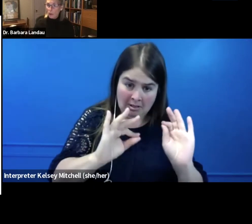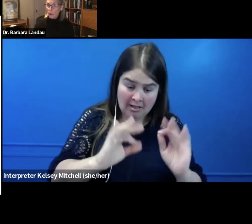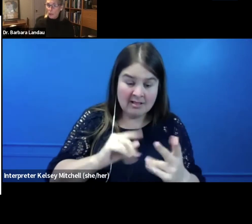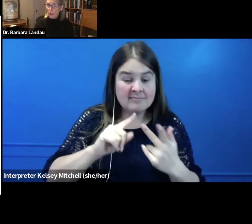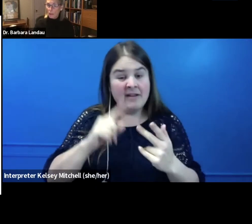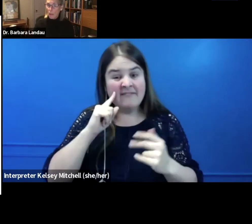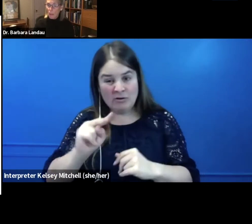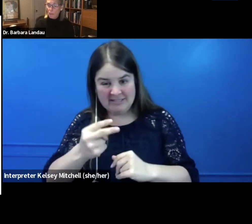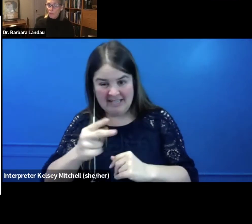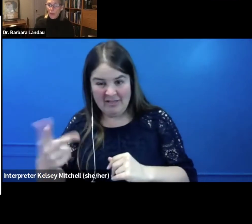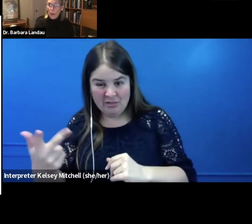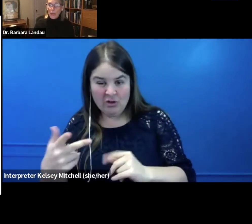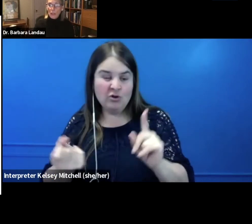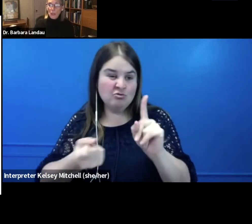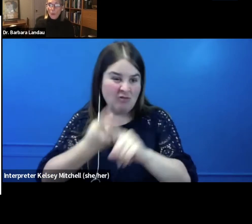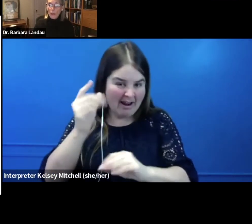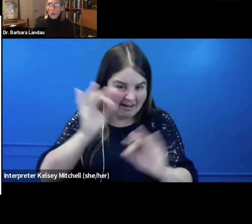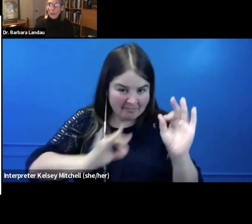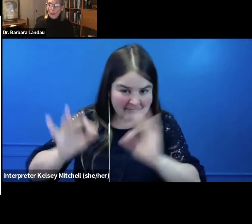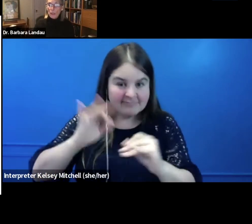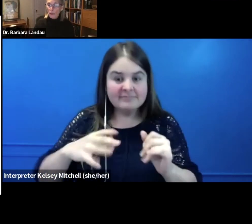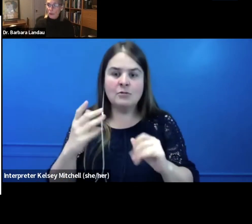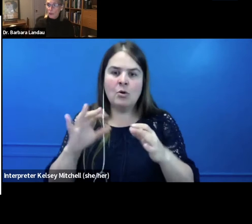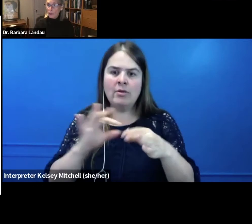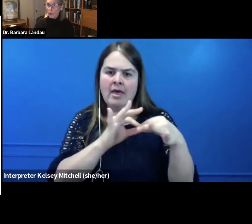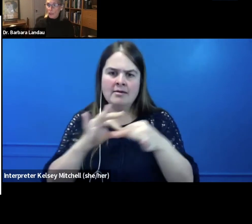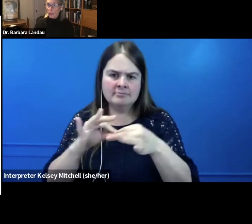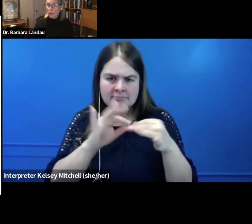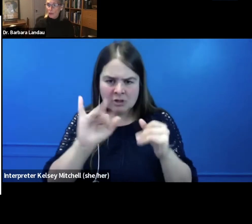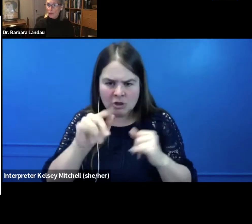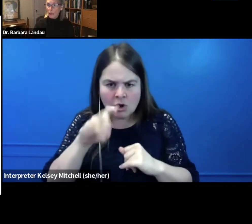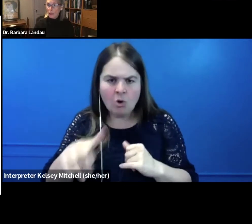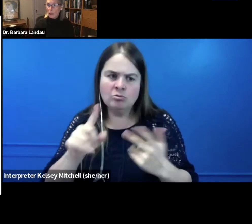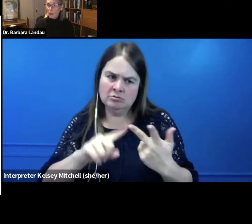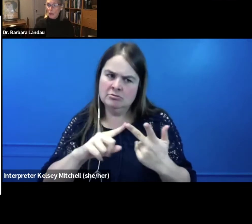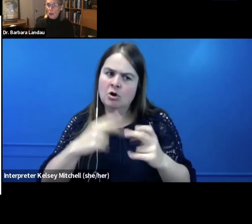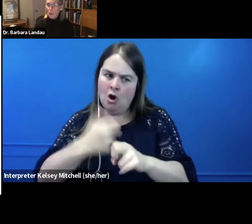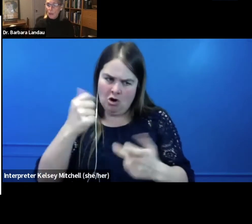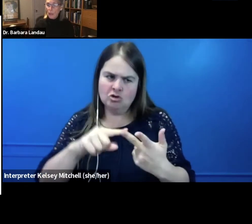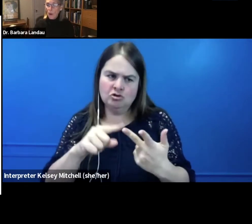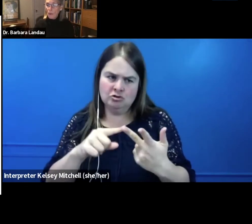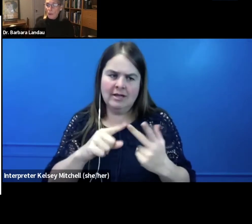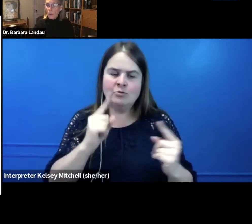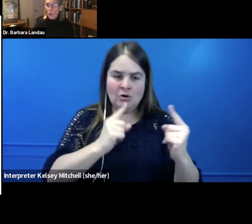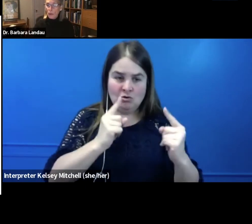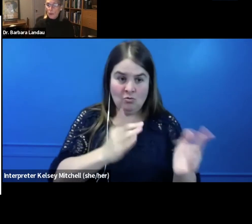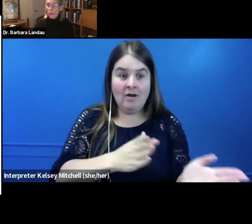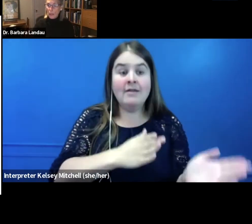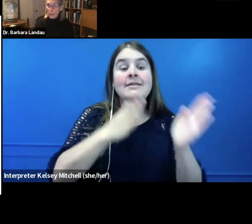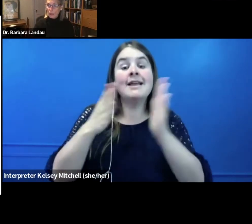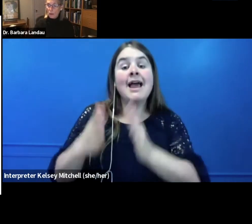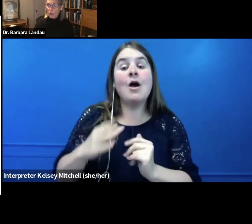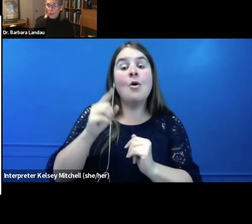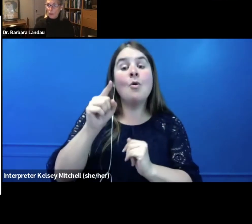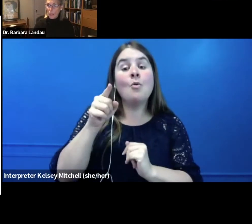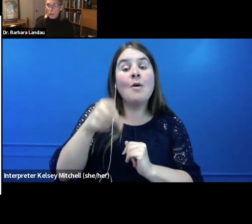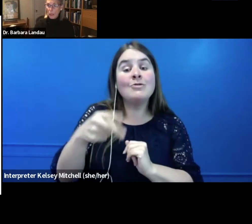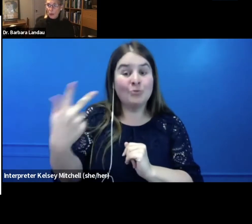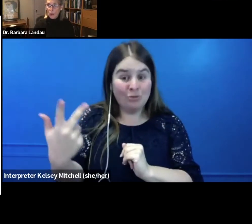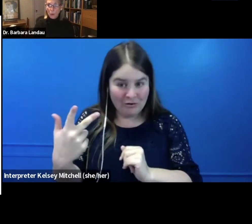noise and that's in the one-to-one signal to noise ratio case when we go over to the